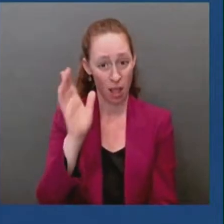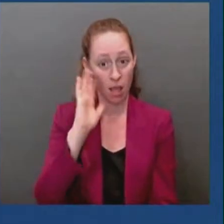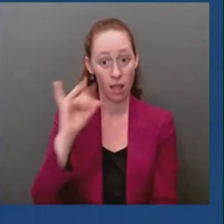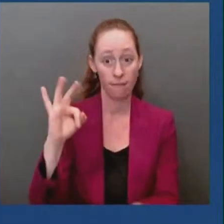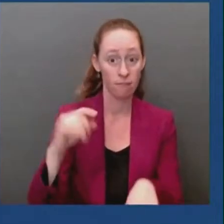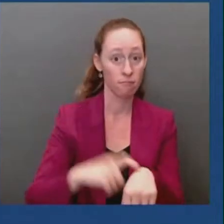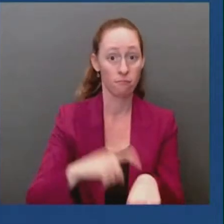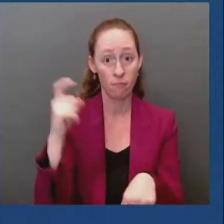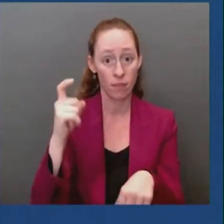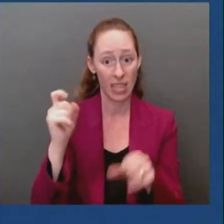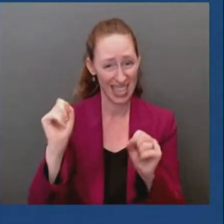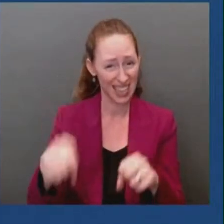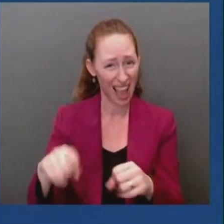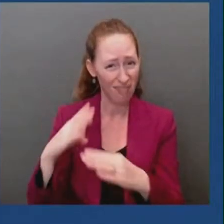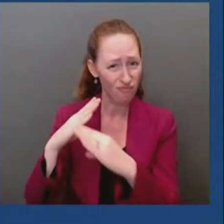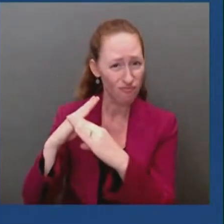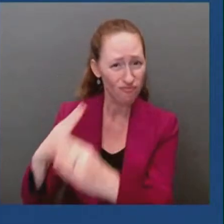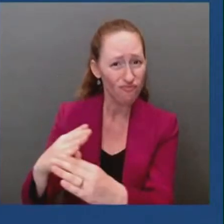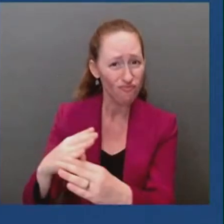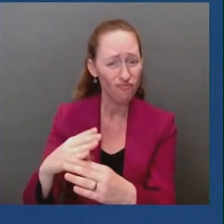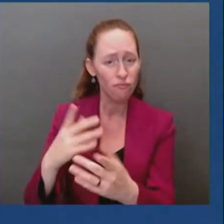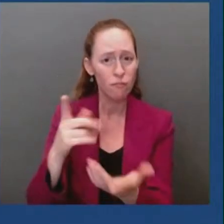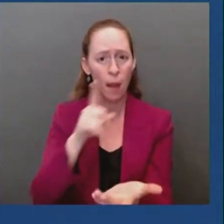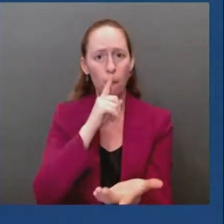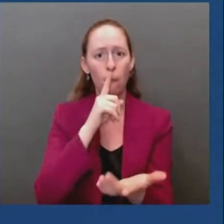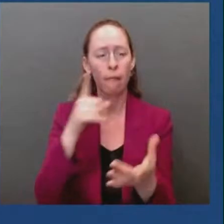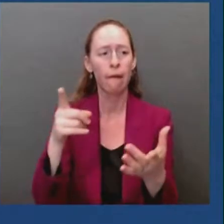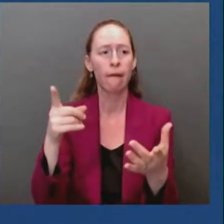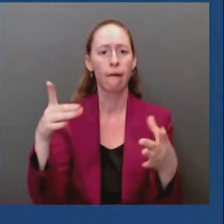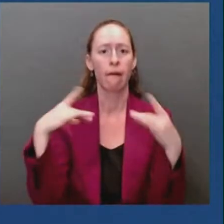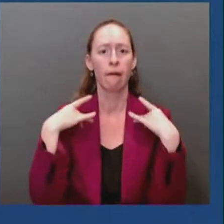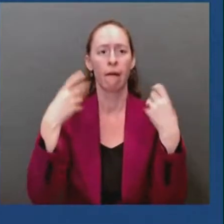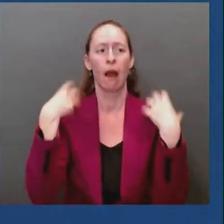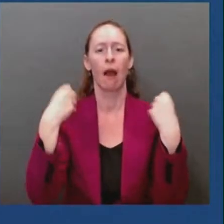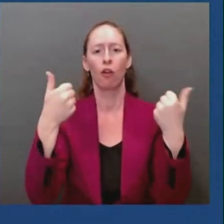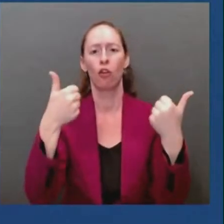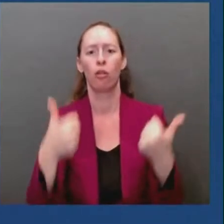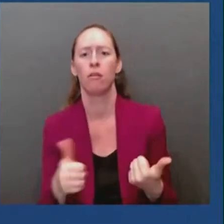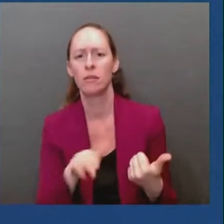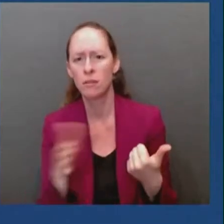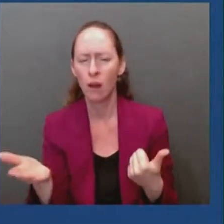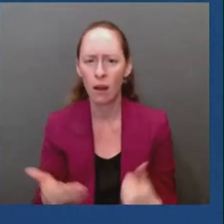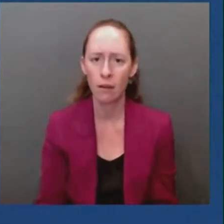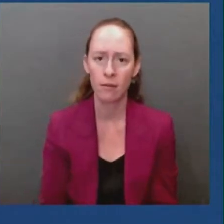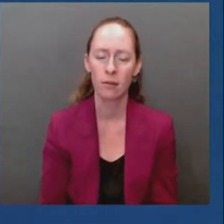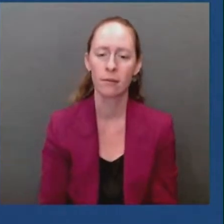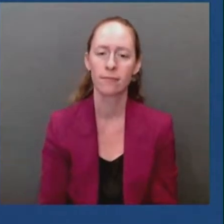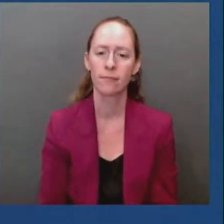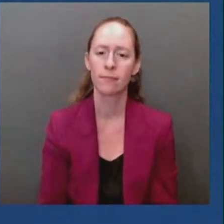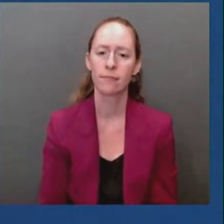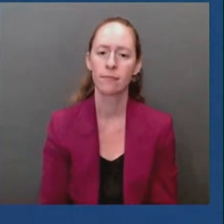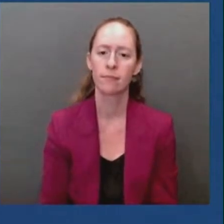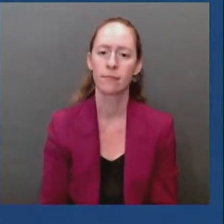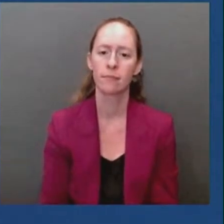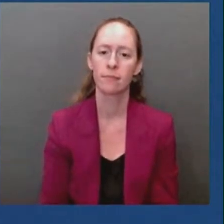AND SERIOUS ILLNESS AND DEATH THAT AMERICANS SHOULD BE PREPARING FOR THE COMING SEASONS?